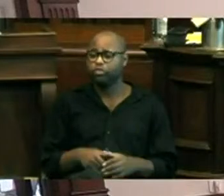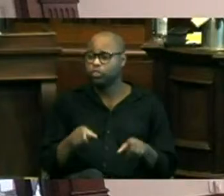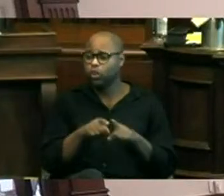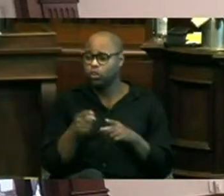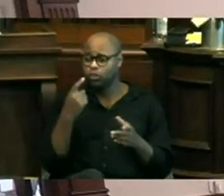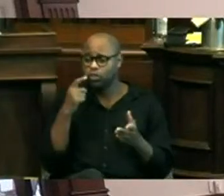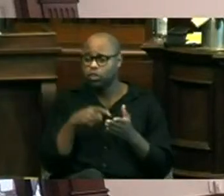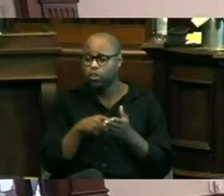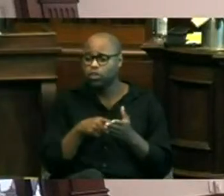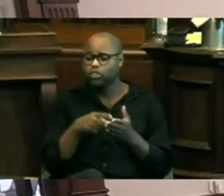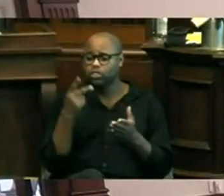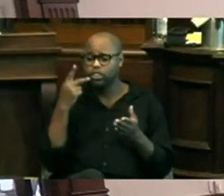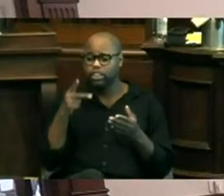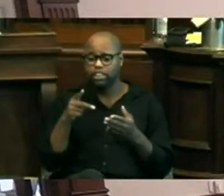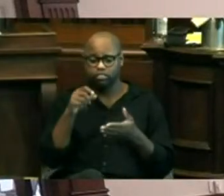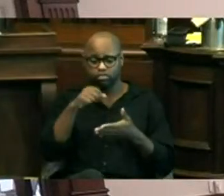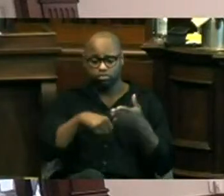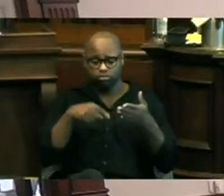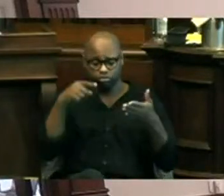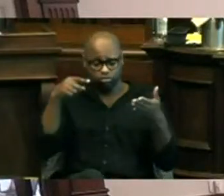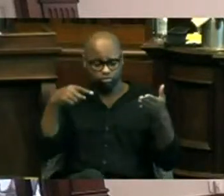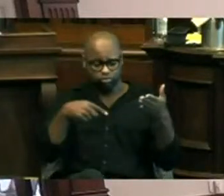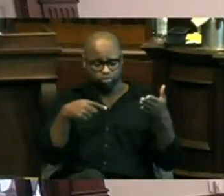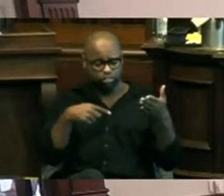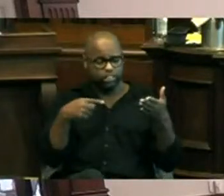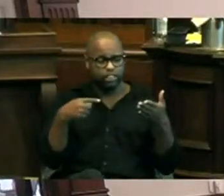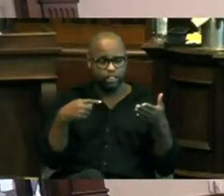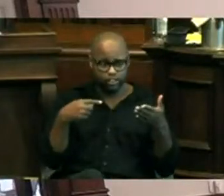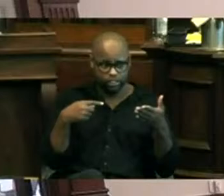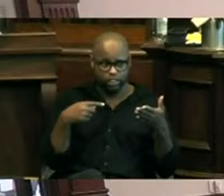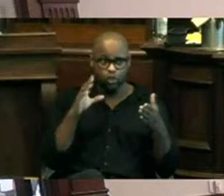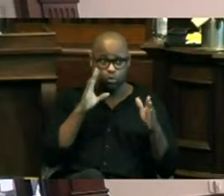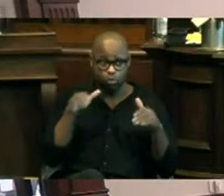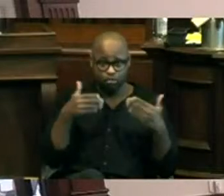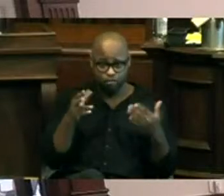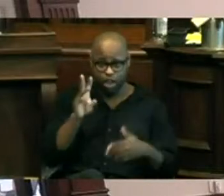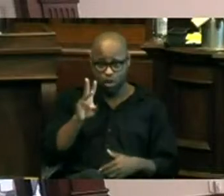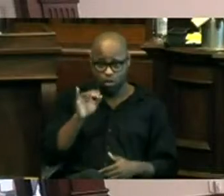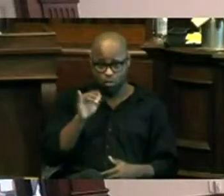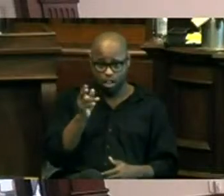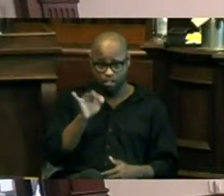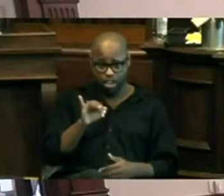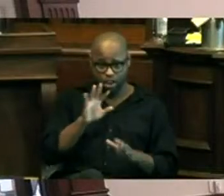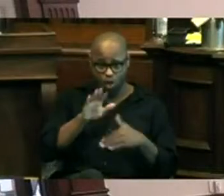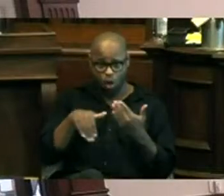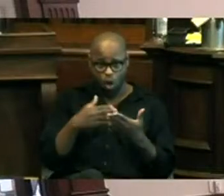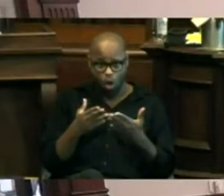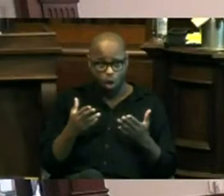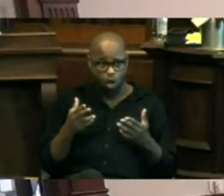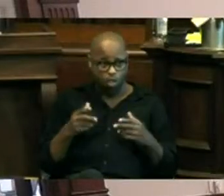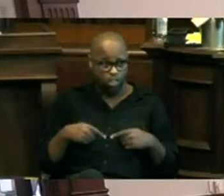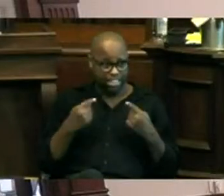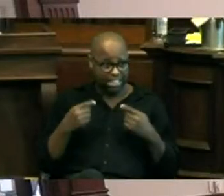for our city. And then I also see in here in the transmittal